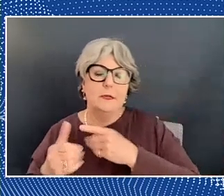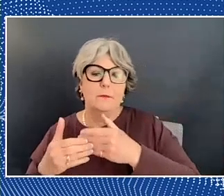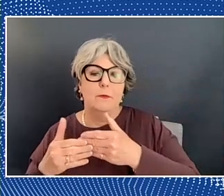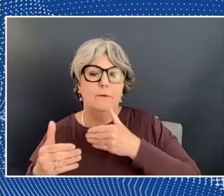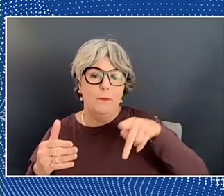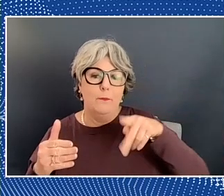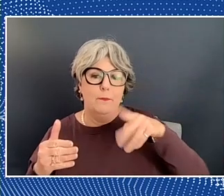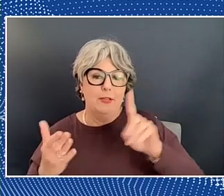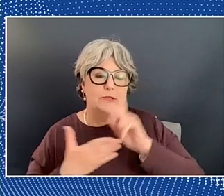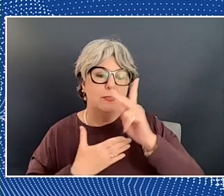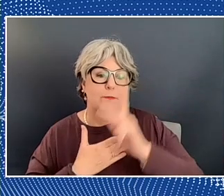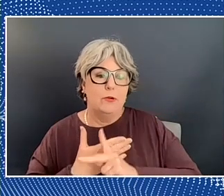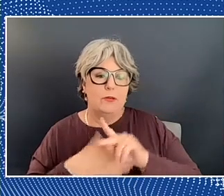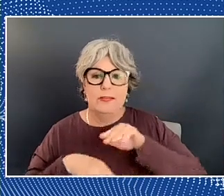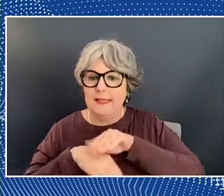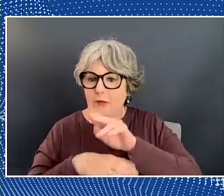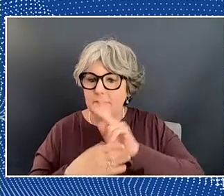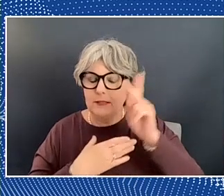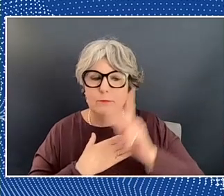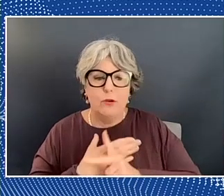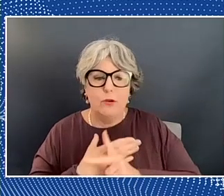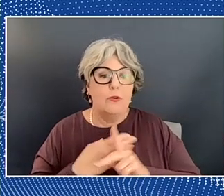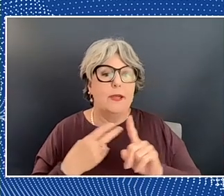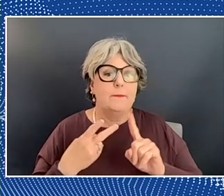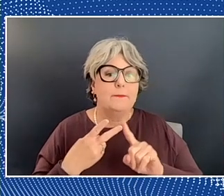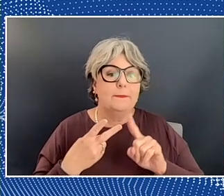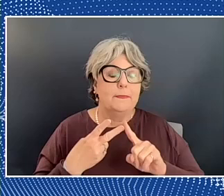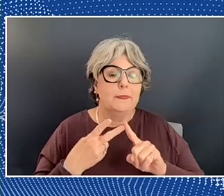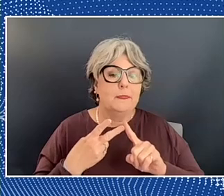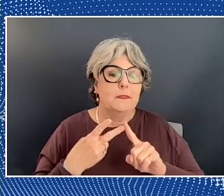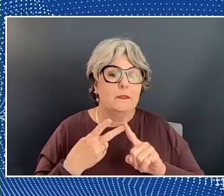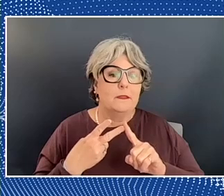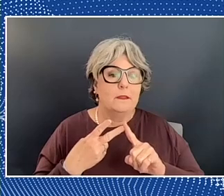counseling program and ended up as a result, great experience, but I currently